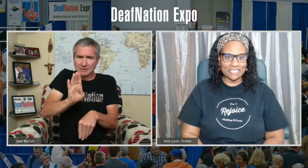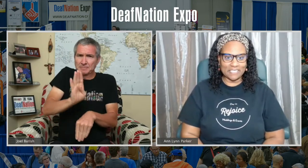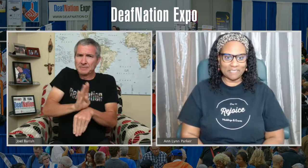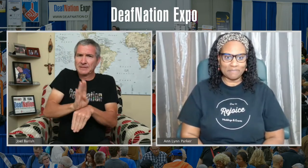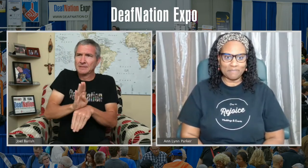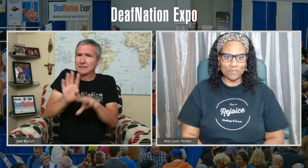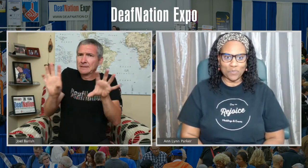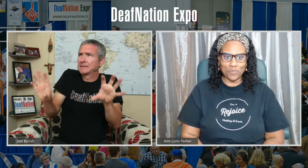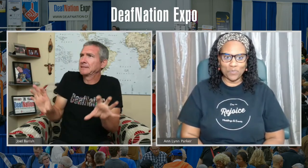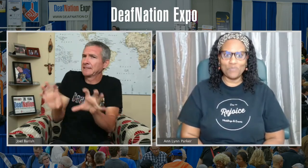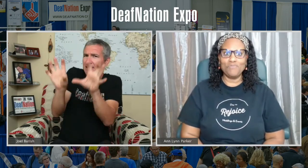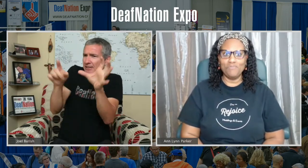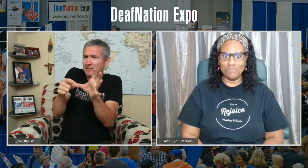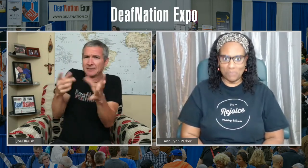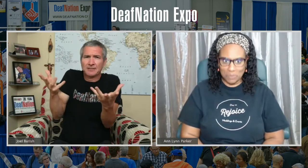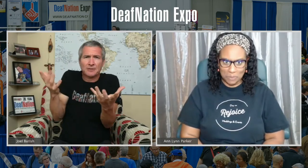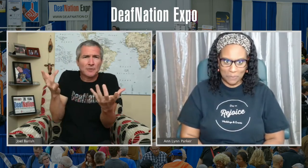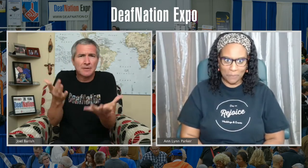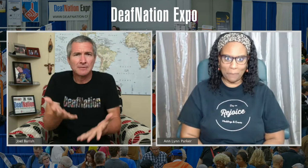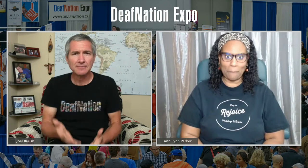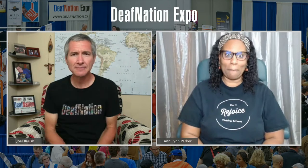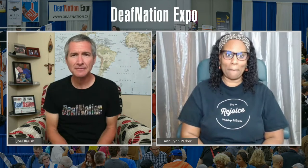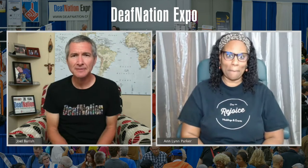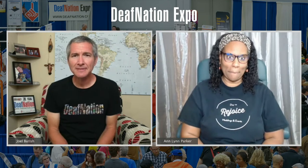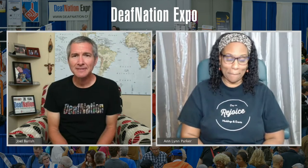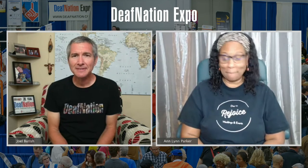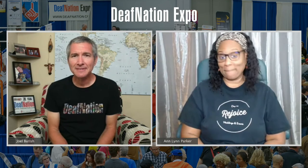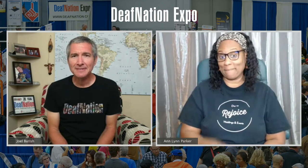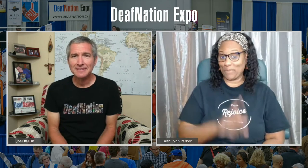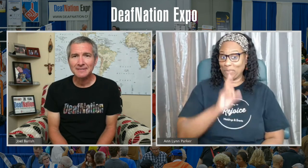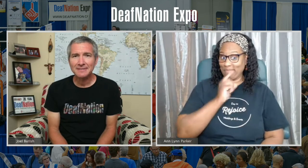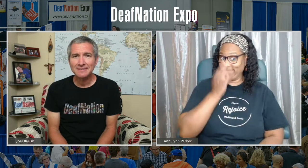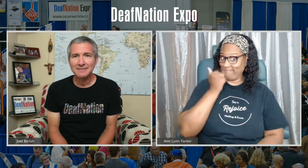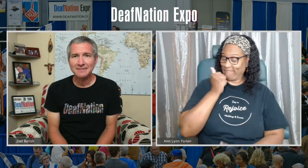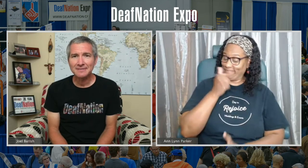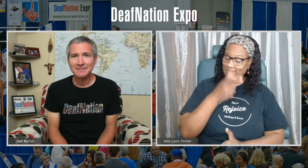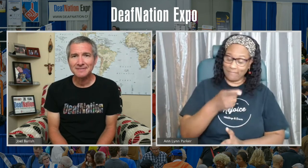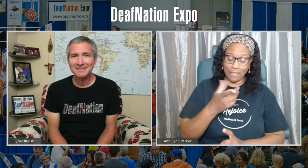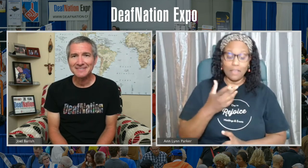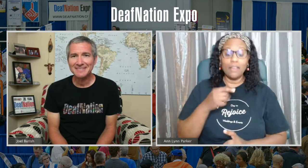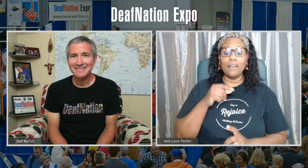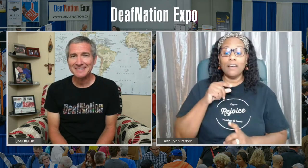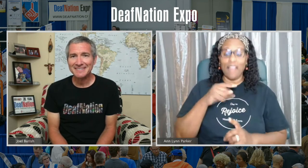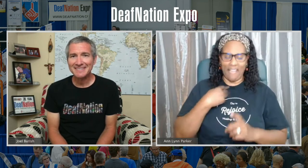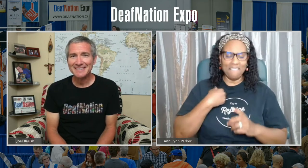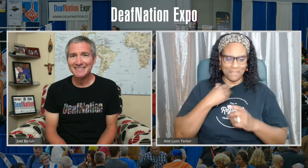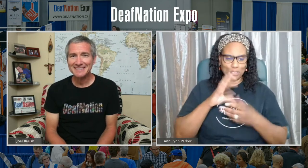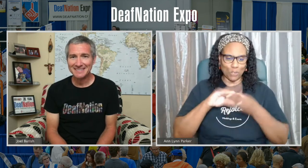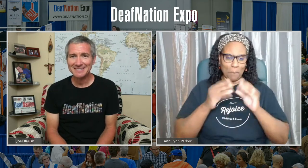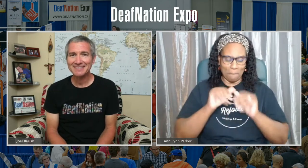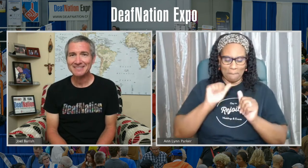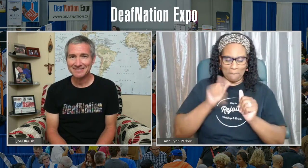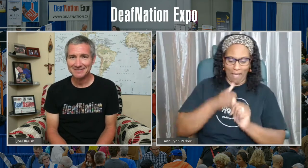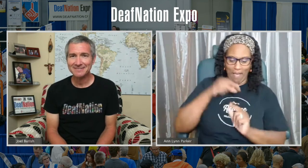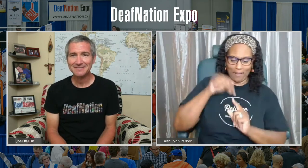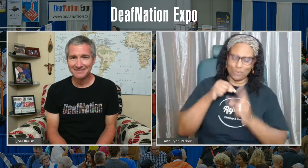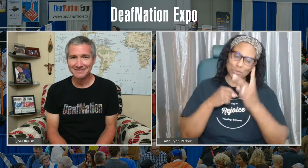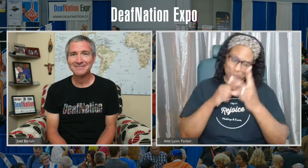with the idea to start this decorating business? It’s funny, I have a story behind that.